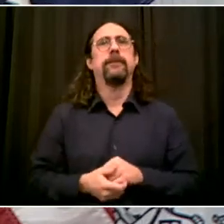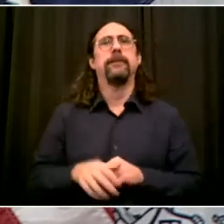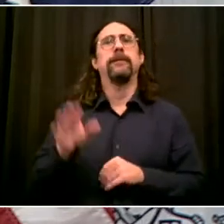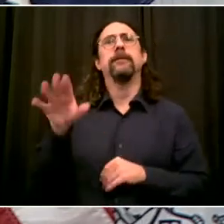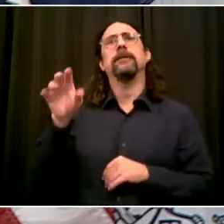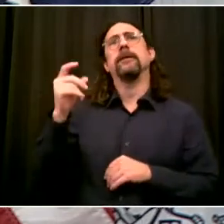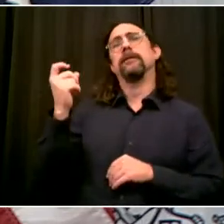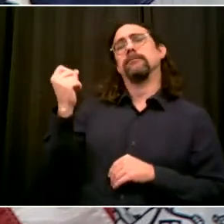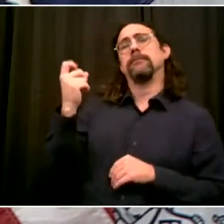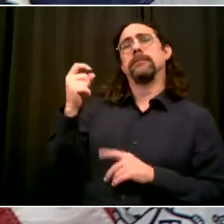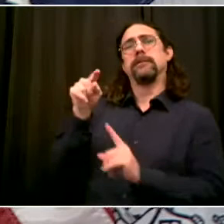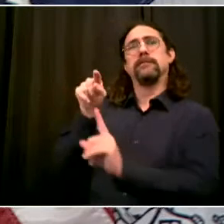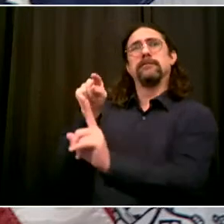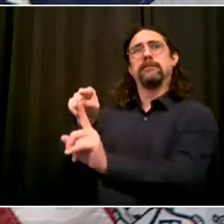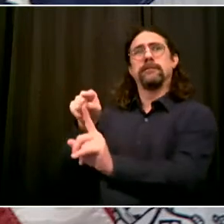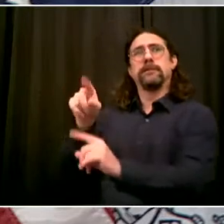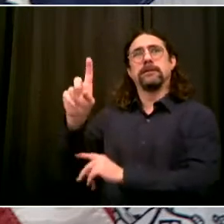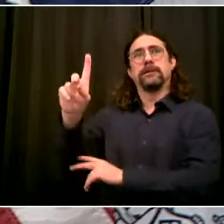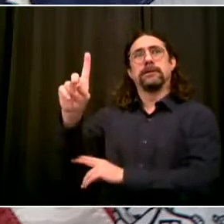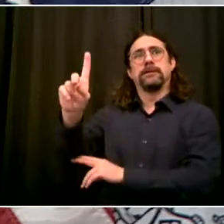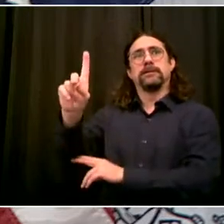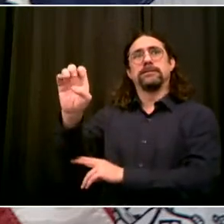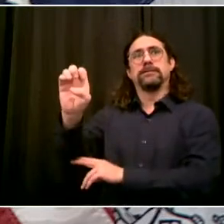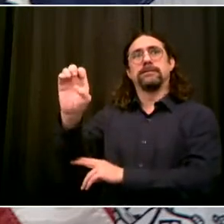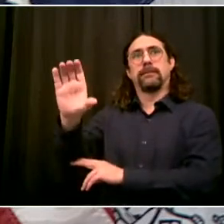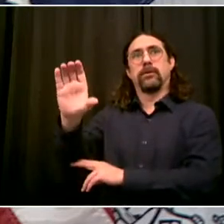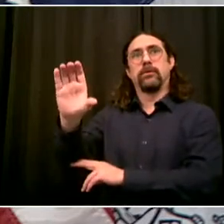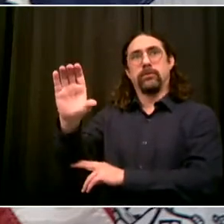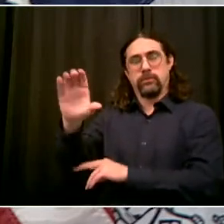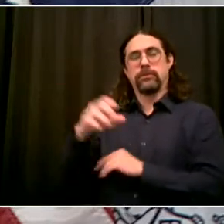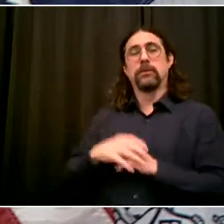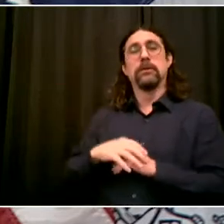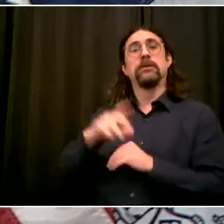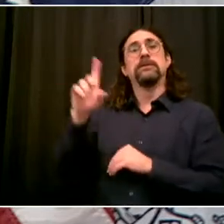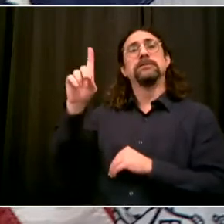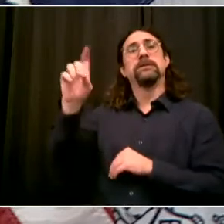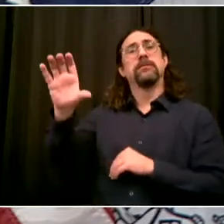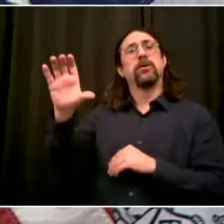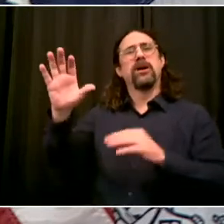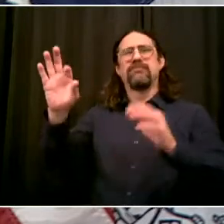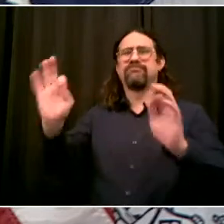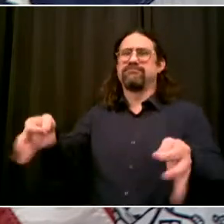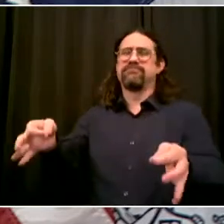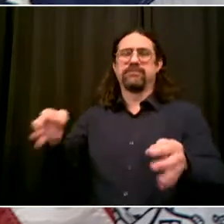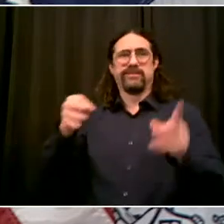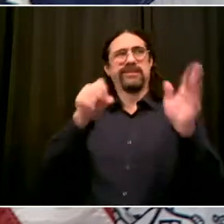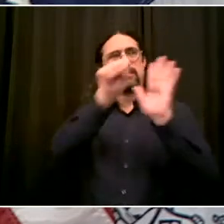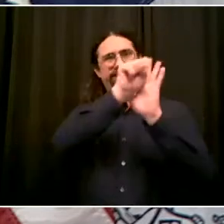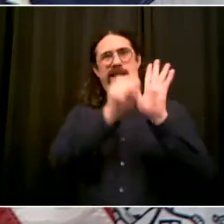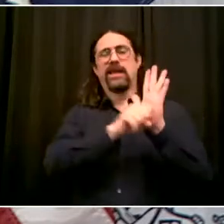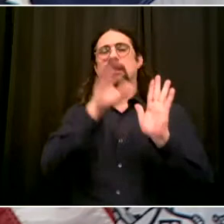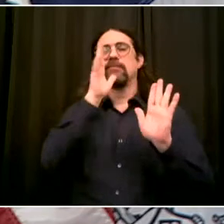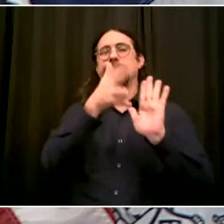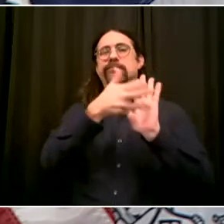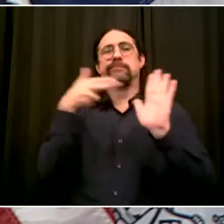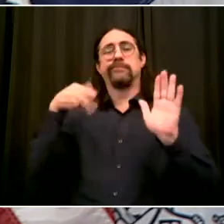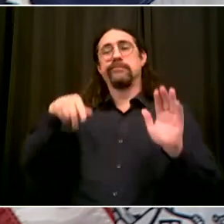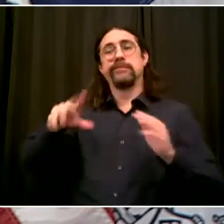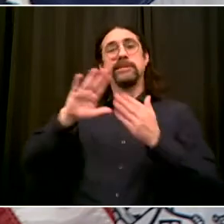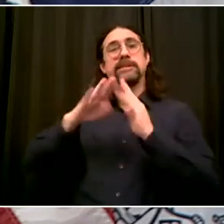RULES FOR OPENING SCHOOLS AARE CCLEAR A AND VERY STRINGENT. IT WILL TAKE A